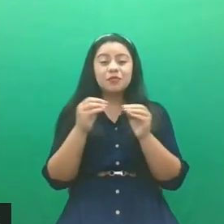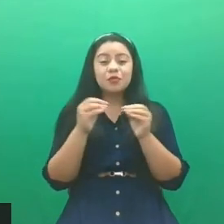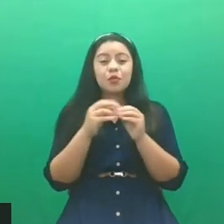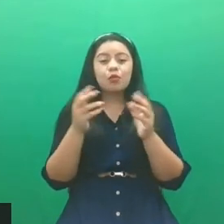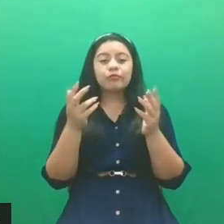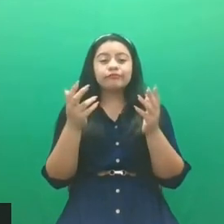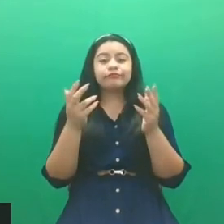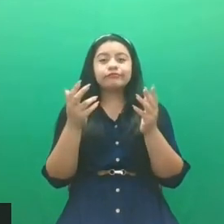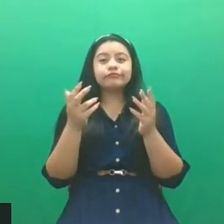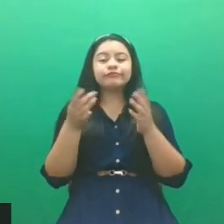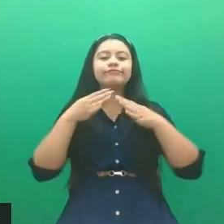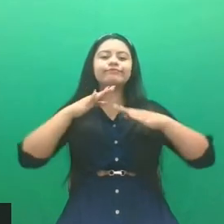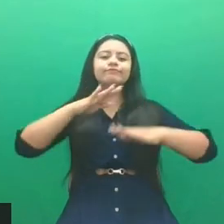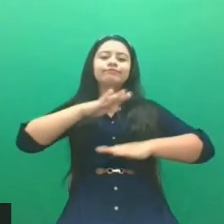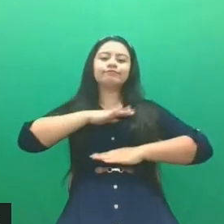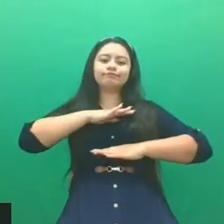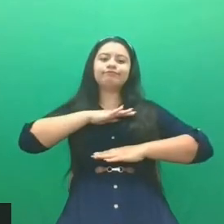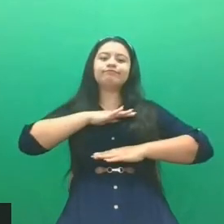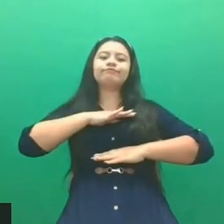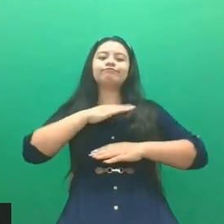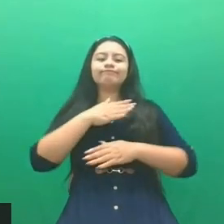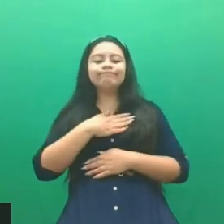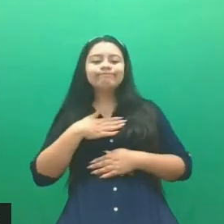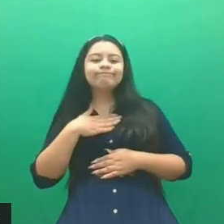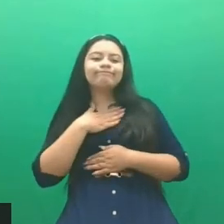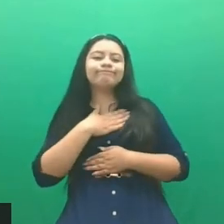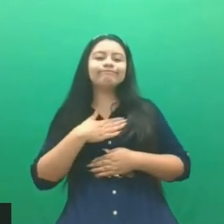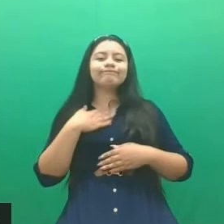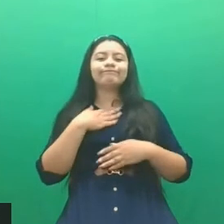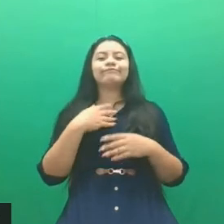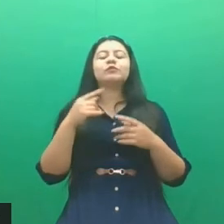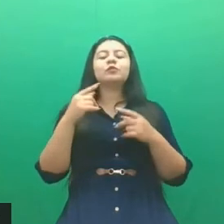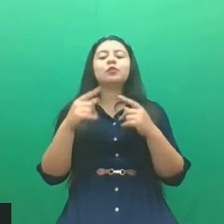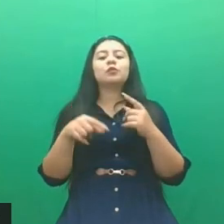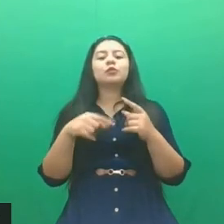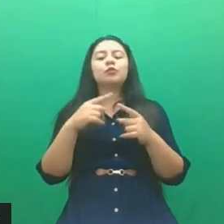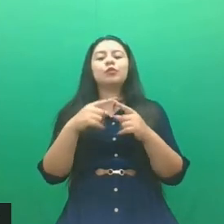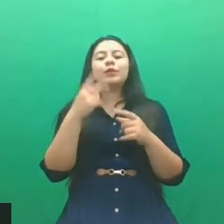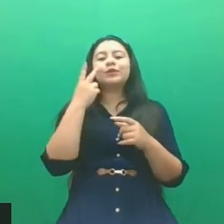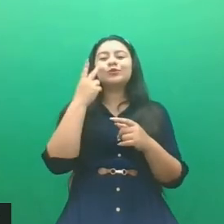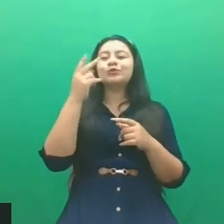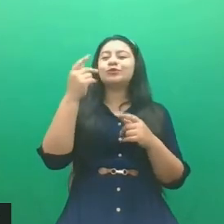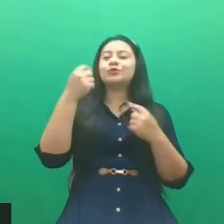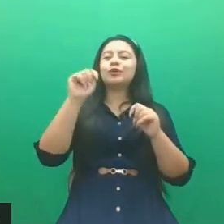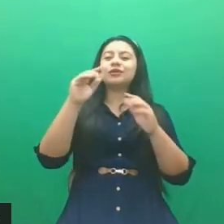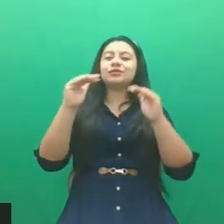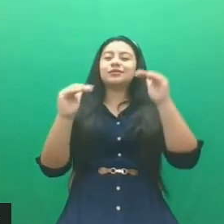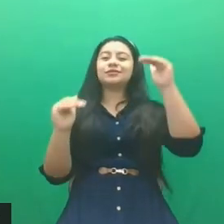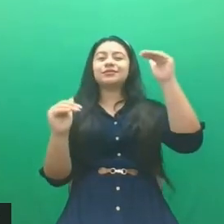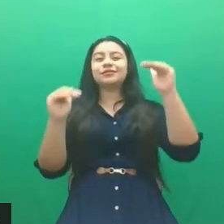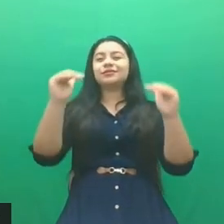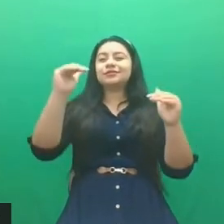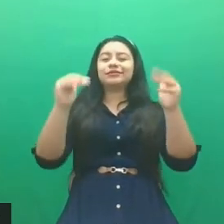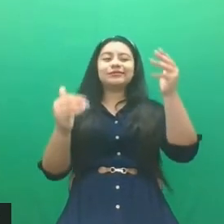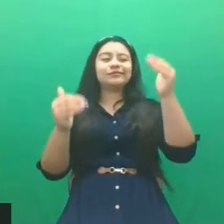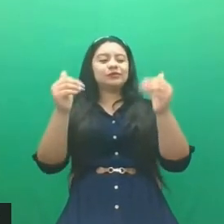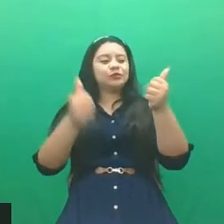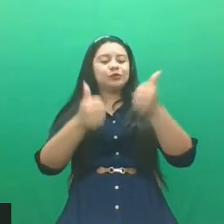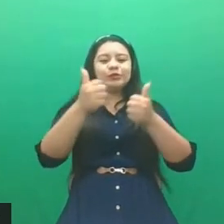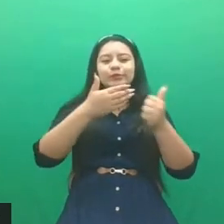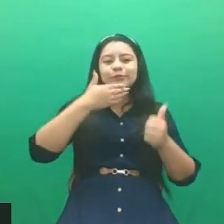the end of the day than when you compare yourself to individuals that have hundreds of thousands